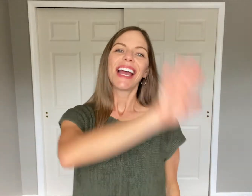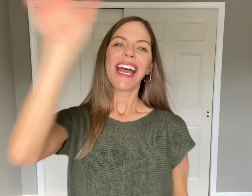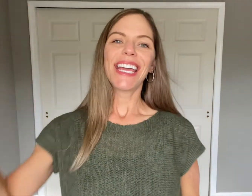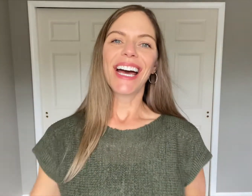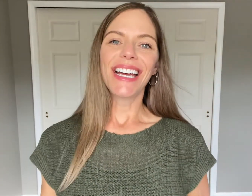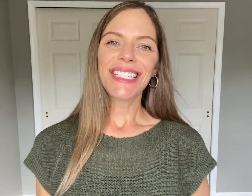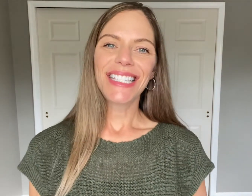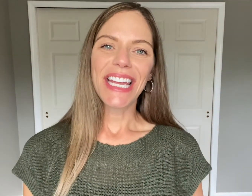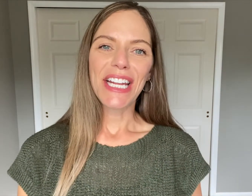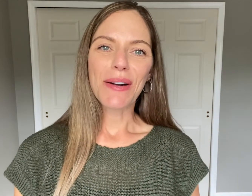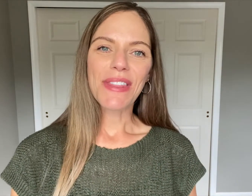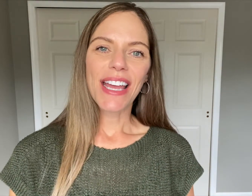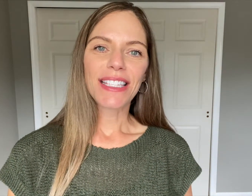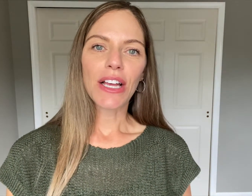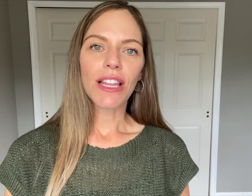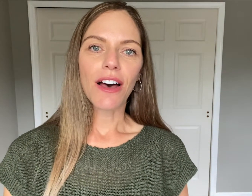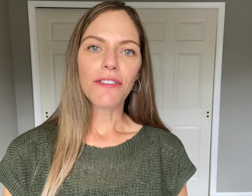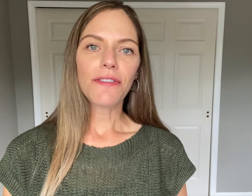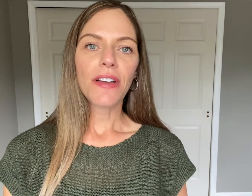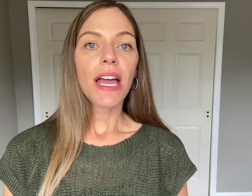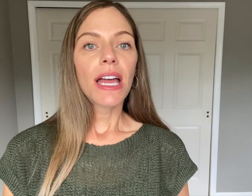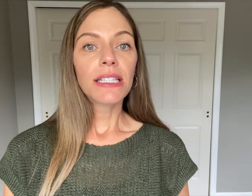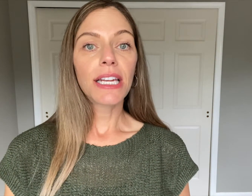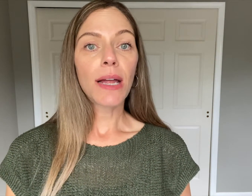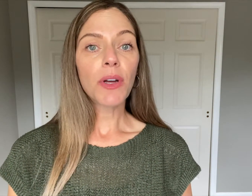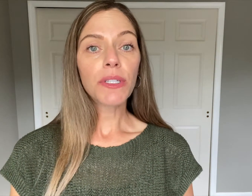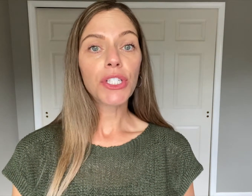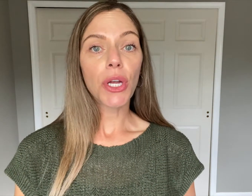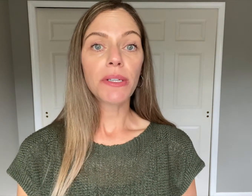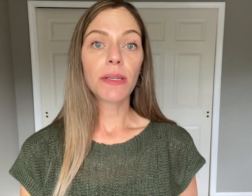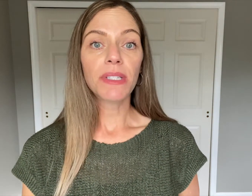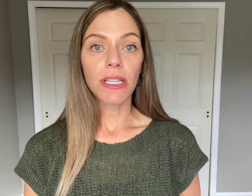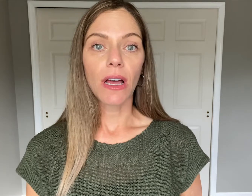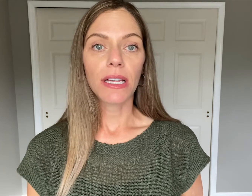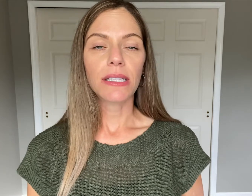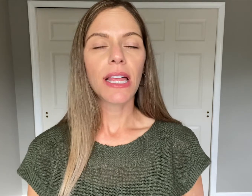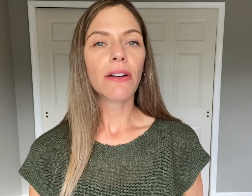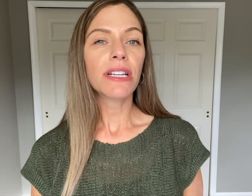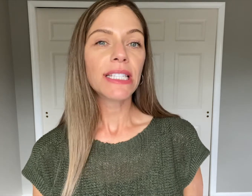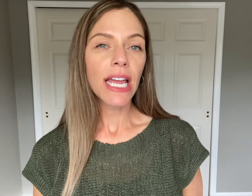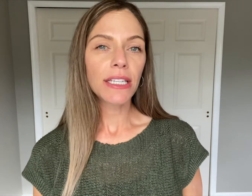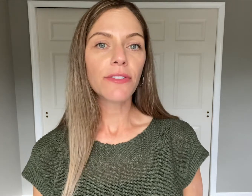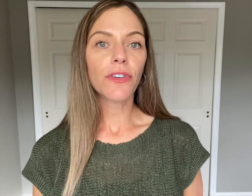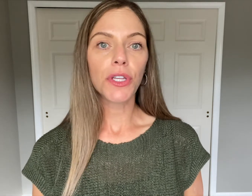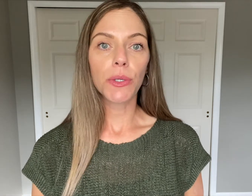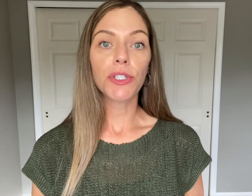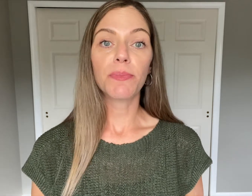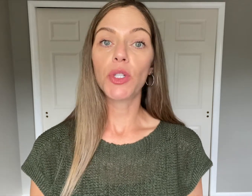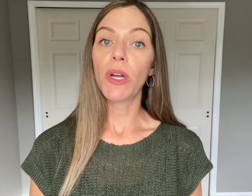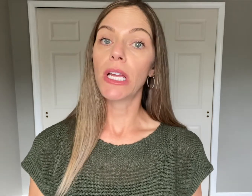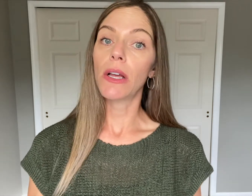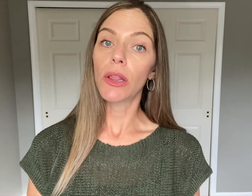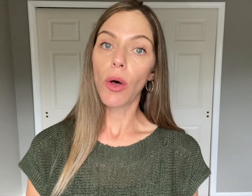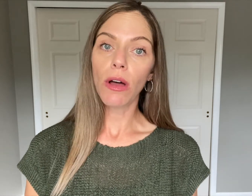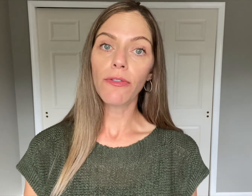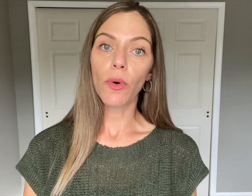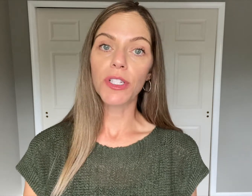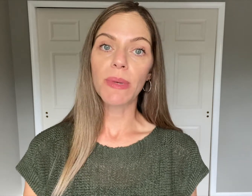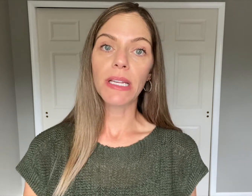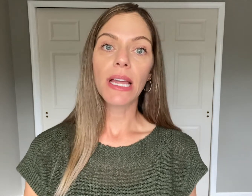Hey guys, Dana here with ASL LOVE and today I'm going to show you some signs that are intended for use between law enforcement